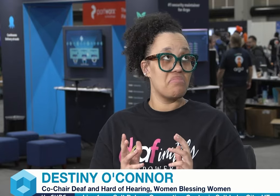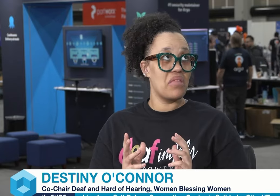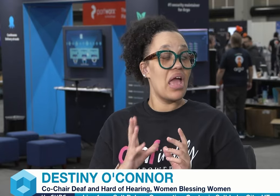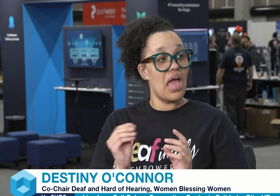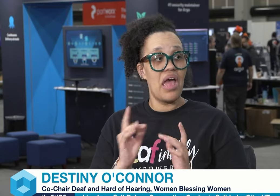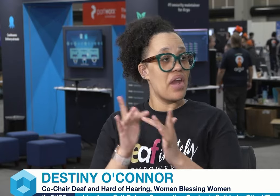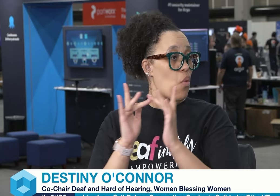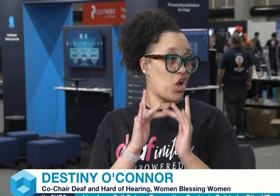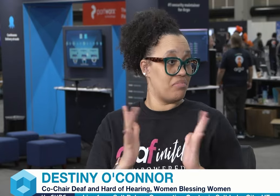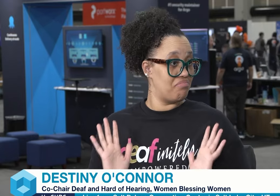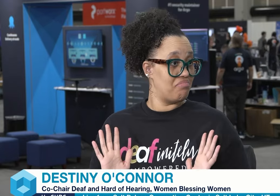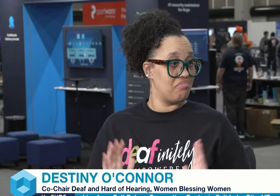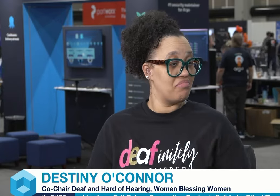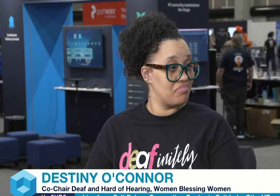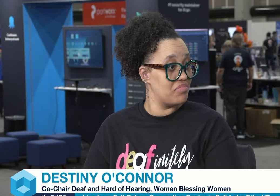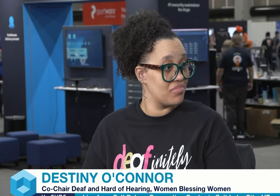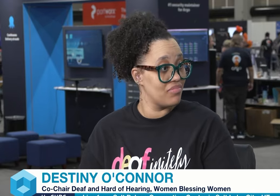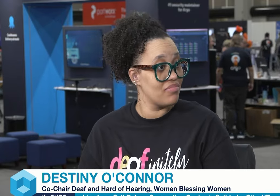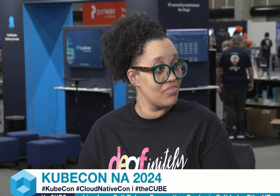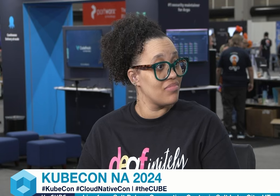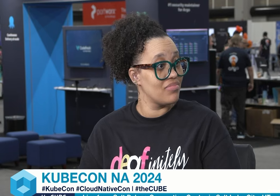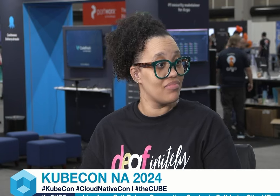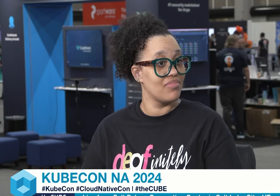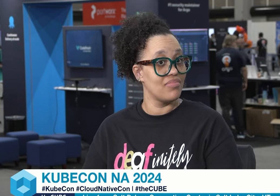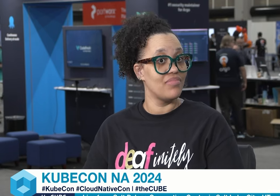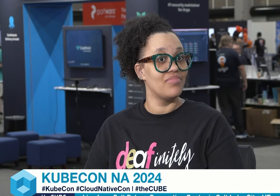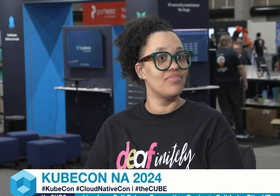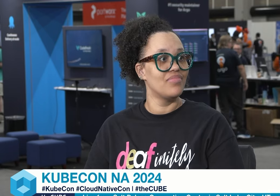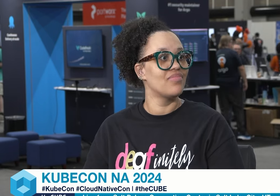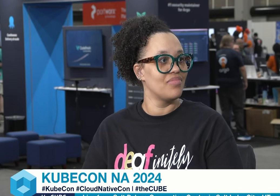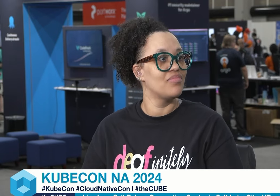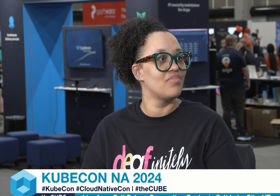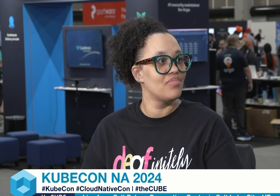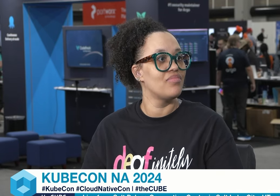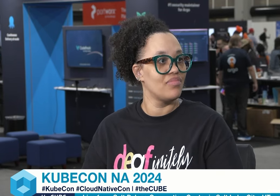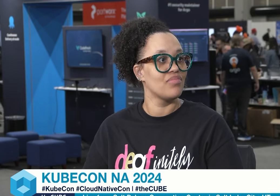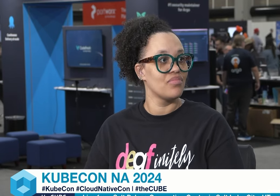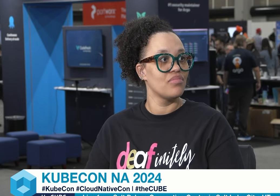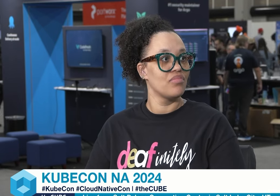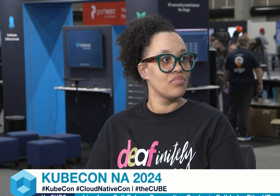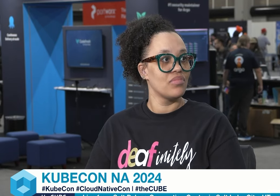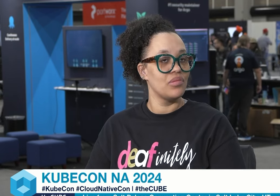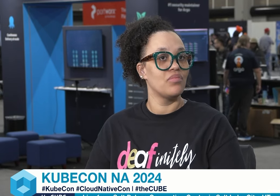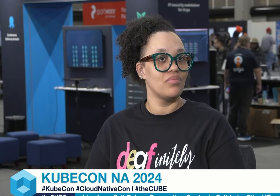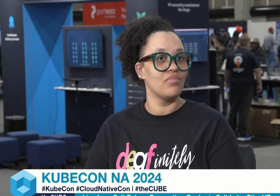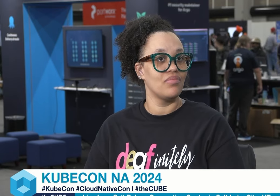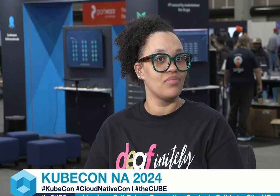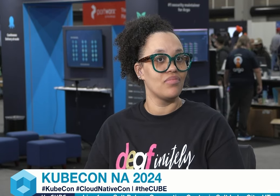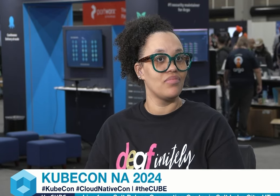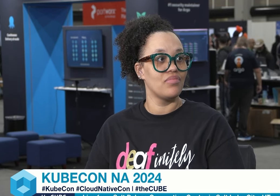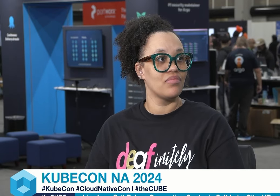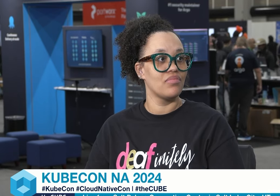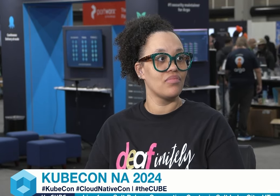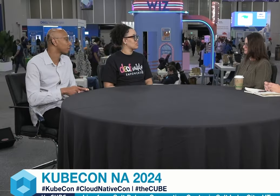not just for the keynotes and networking. And we just want to make it accessible for other disability groups as well. For instance, blind and low vision.